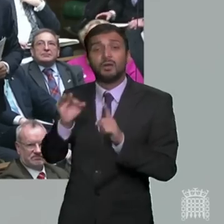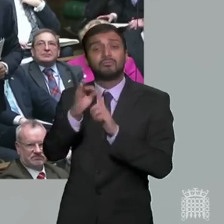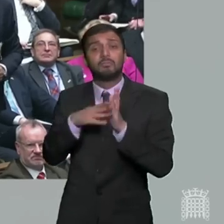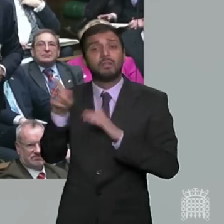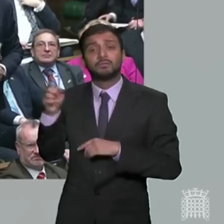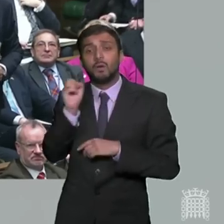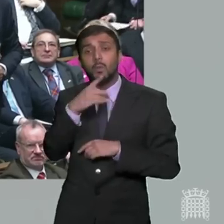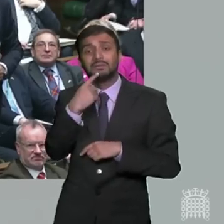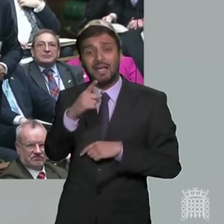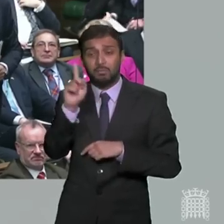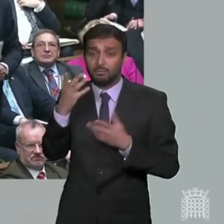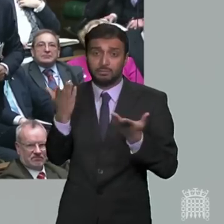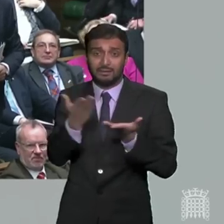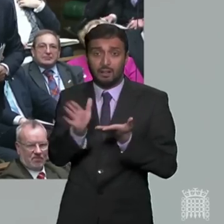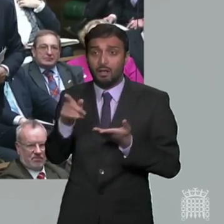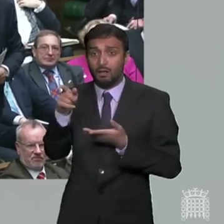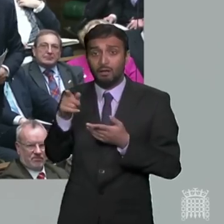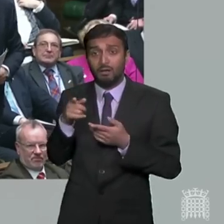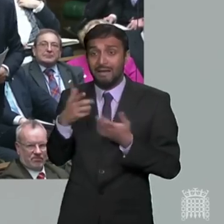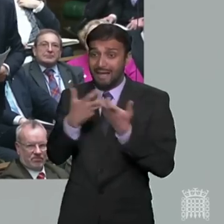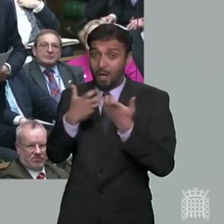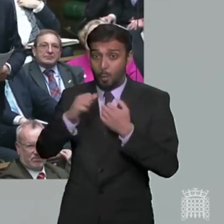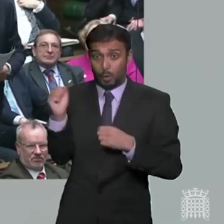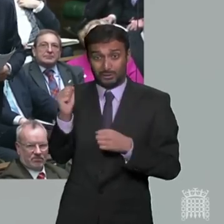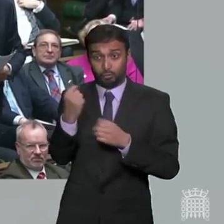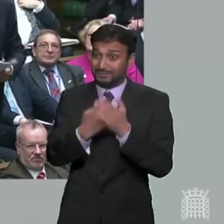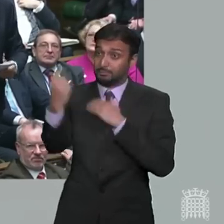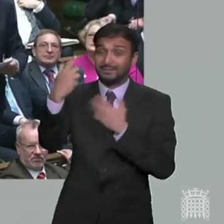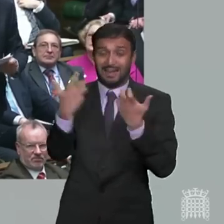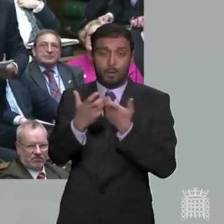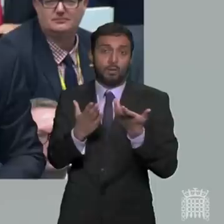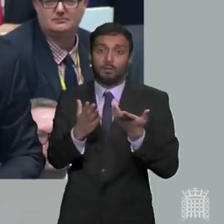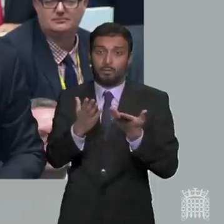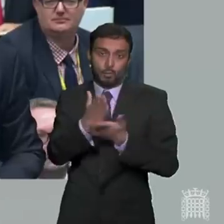is now elections, and we know there will be many of them.Inequality has a cost.